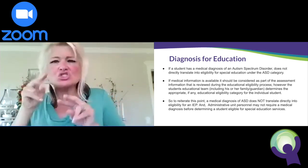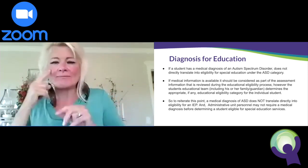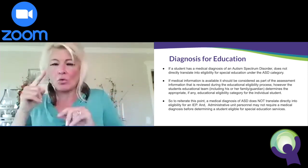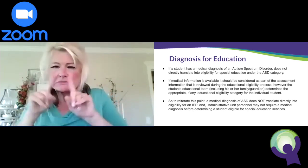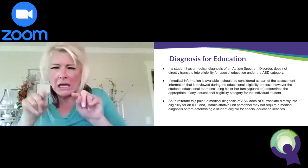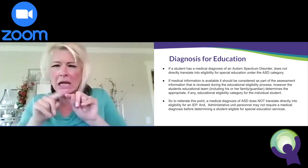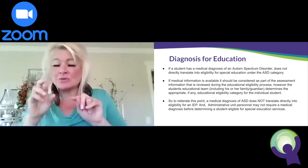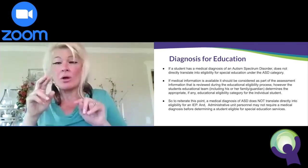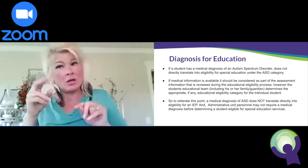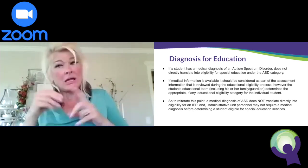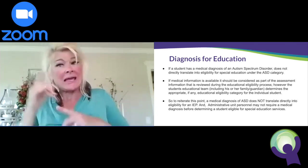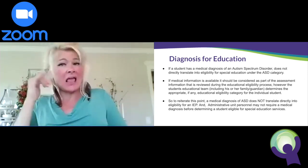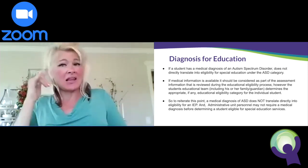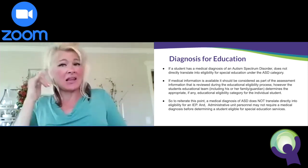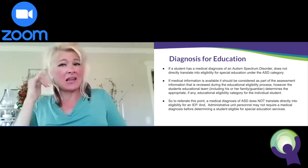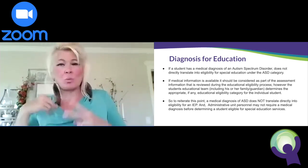really watching for that watching for